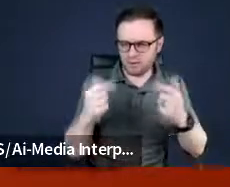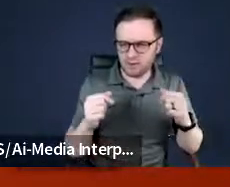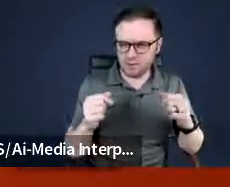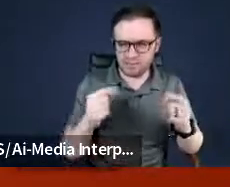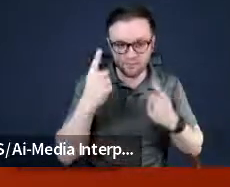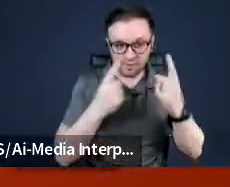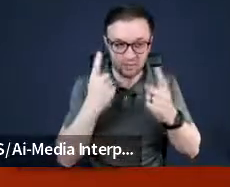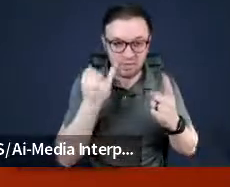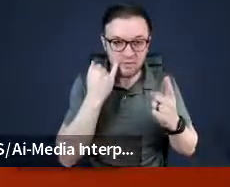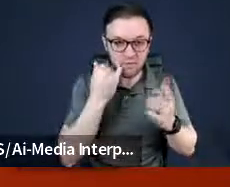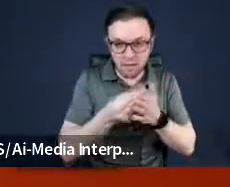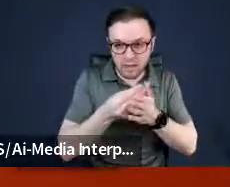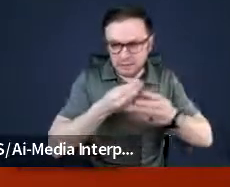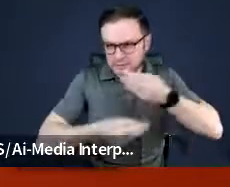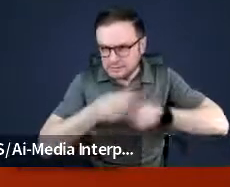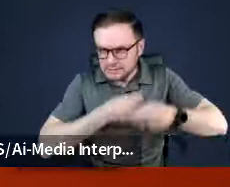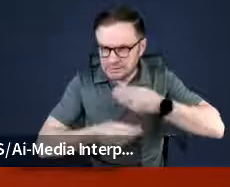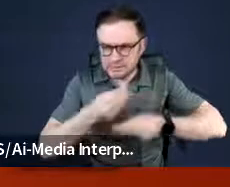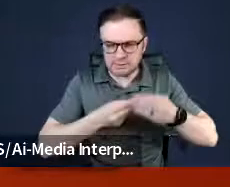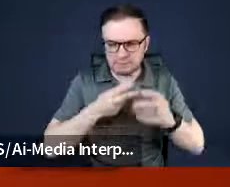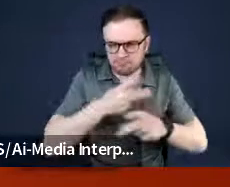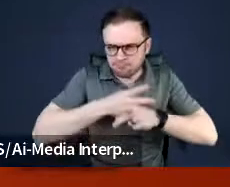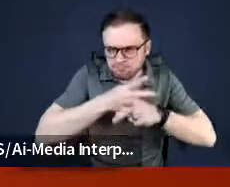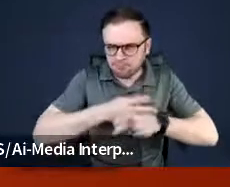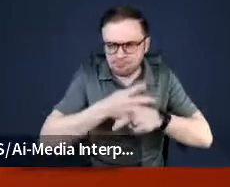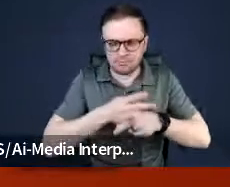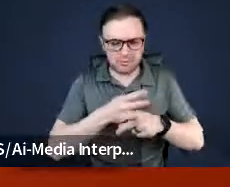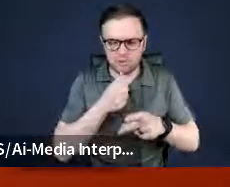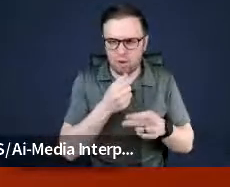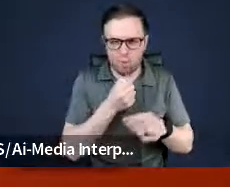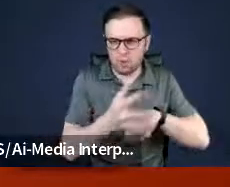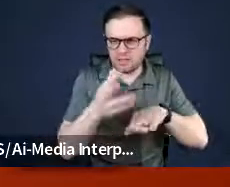remediate a product. Also when you remediate a product it costs a lot more money